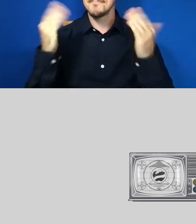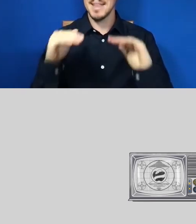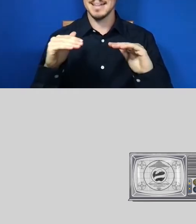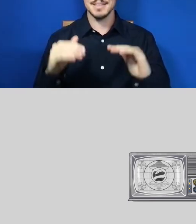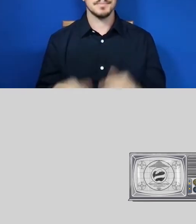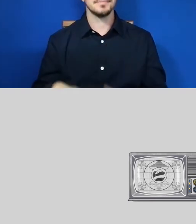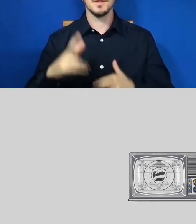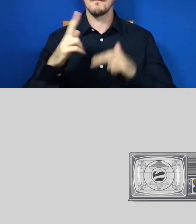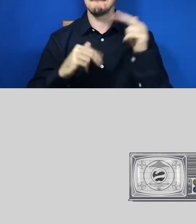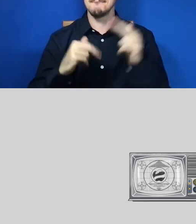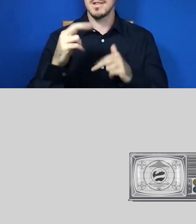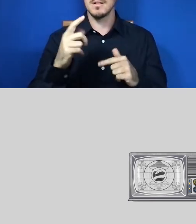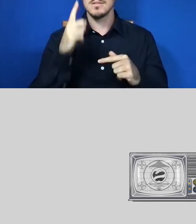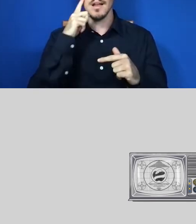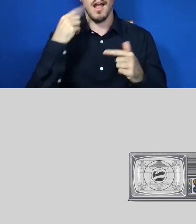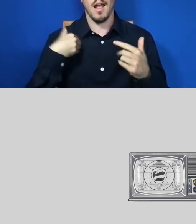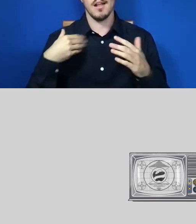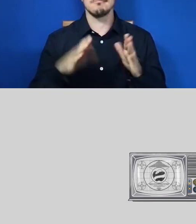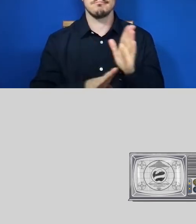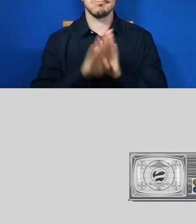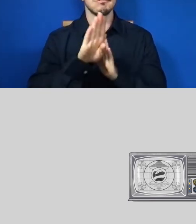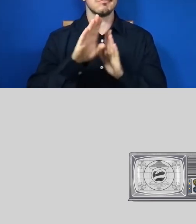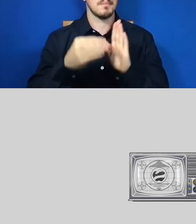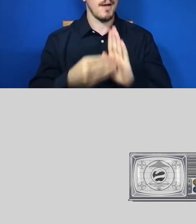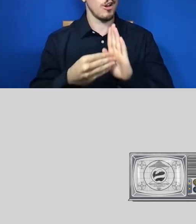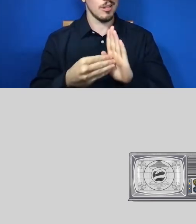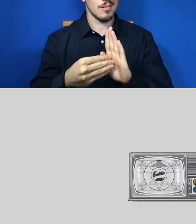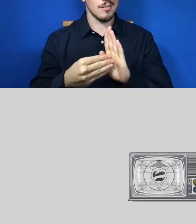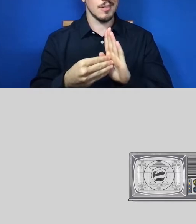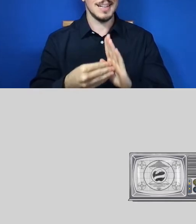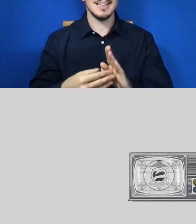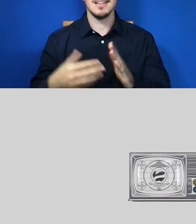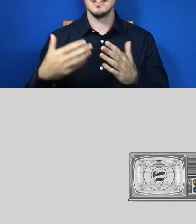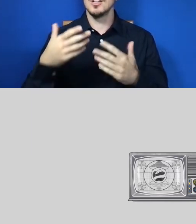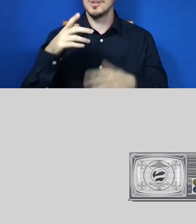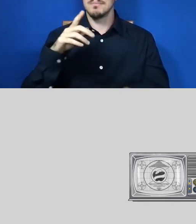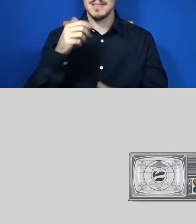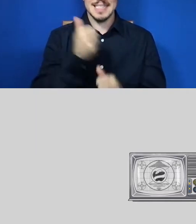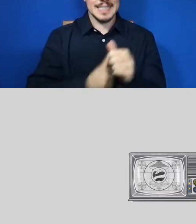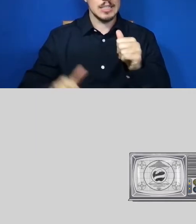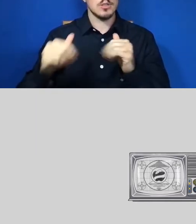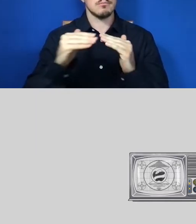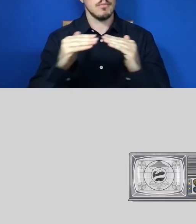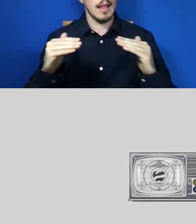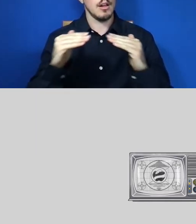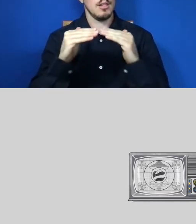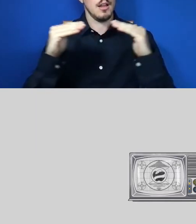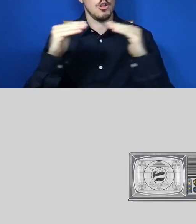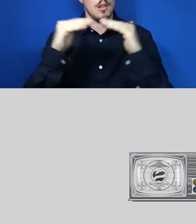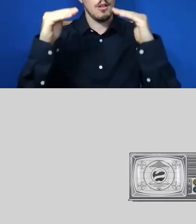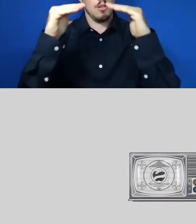The next step is to build and compile your model. You build your model layer by layer. Each layer has the weights